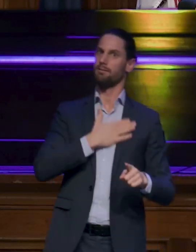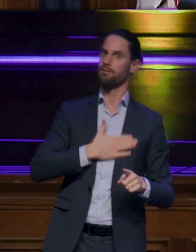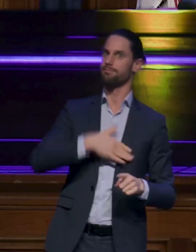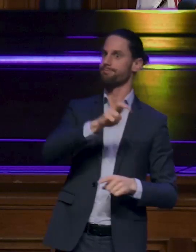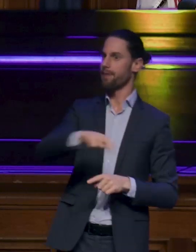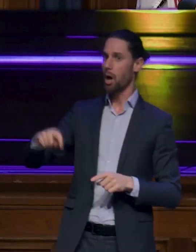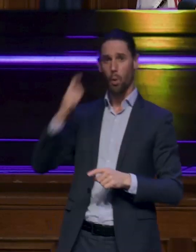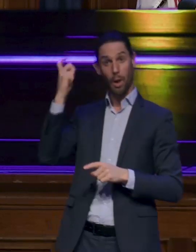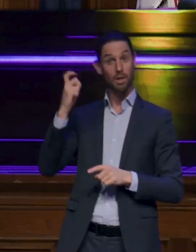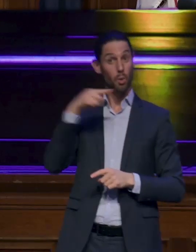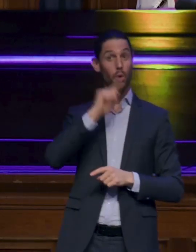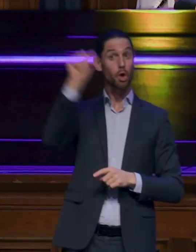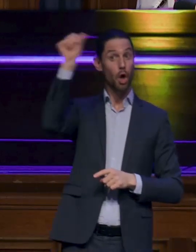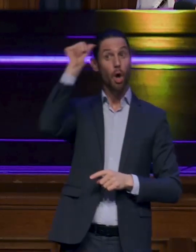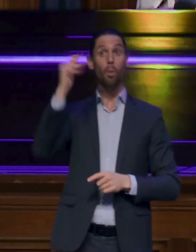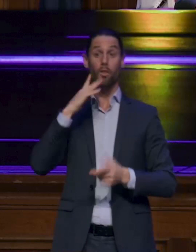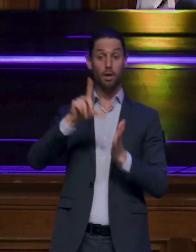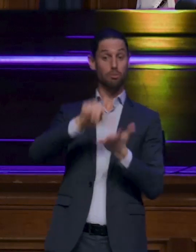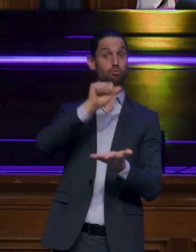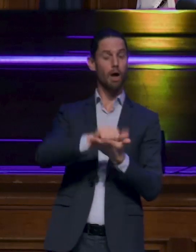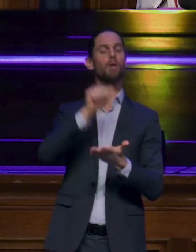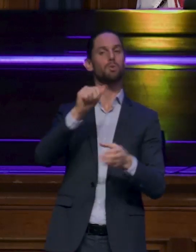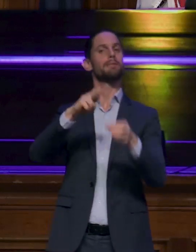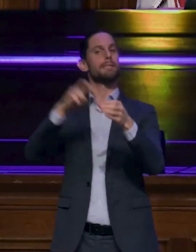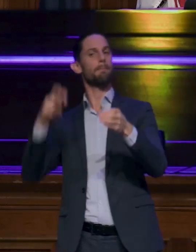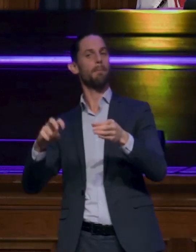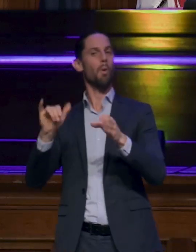your time has come or oh yeah I've actually I've talked about this before